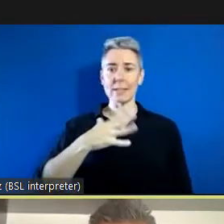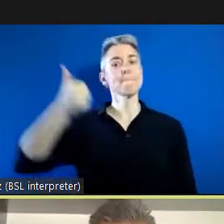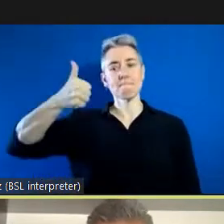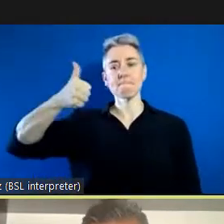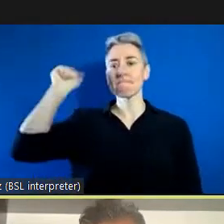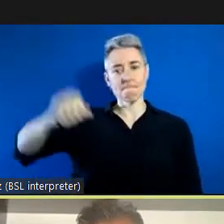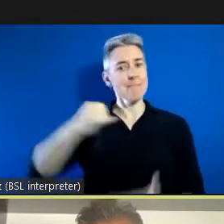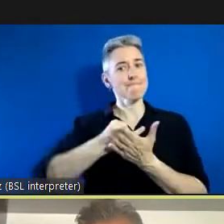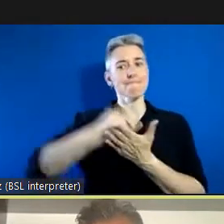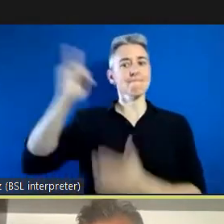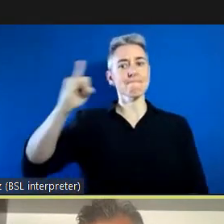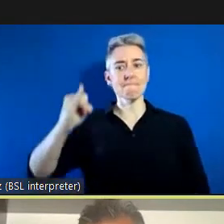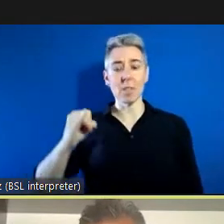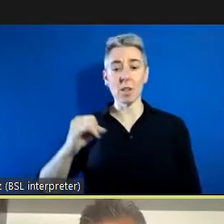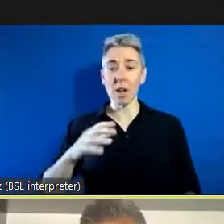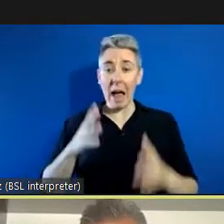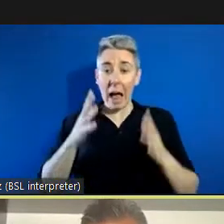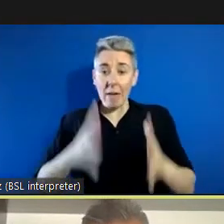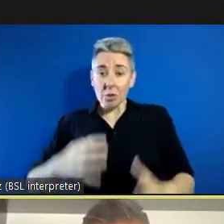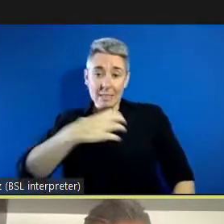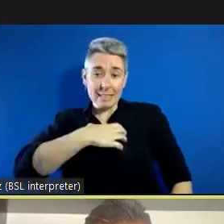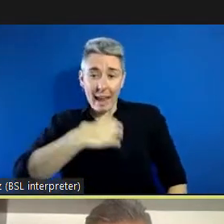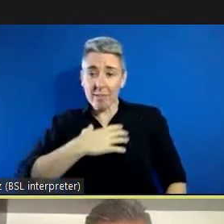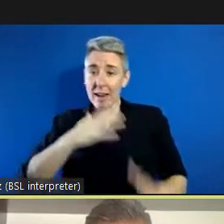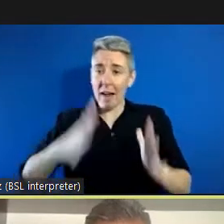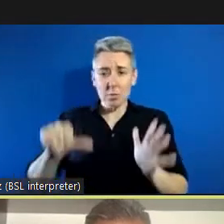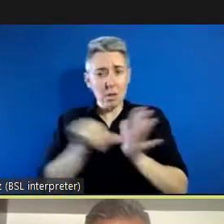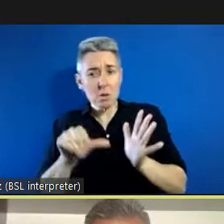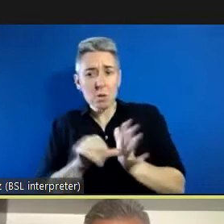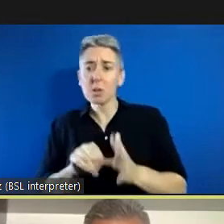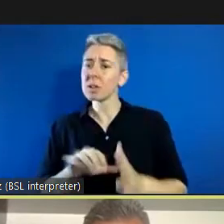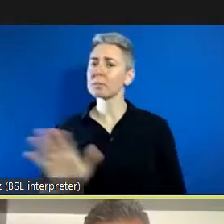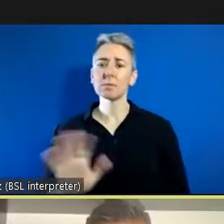bleak. It doesn't have to be scary. It doesn't have to be hard. It just needs some thinking.